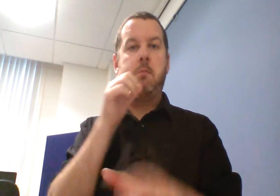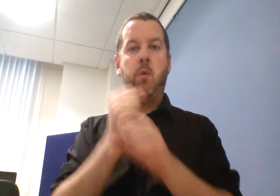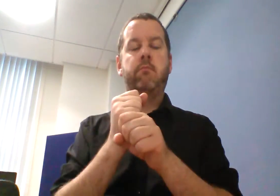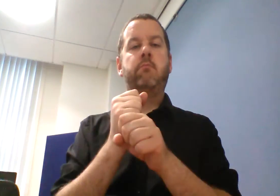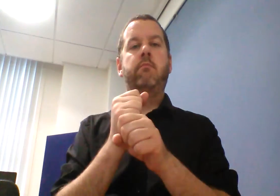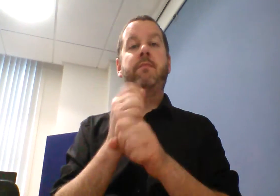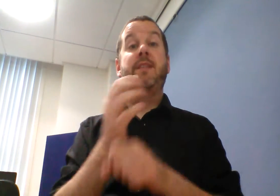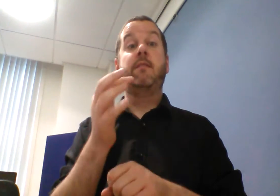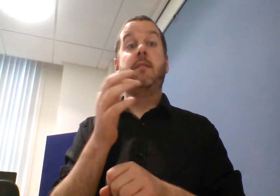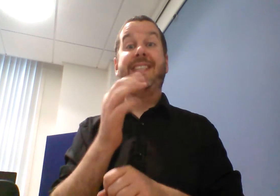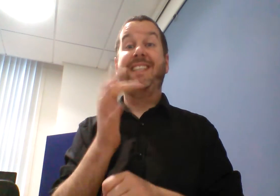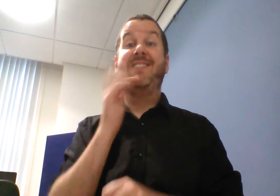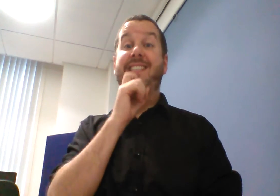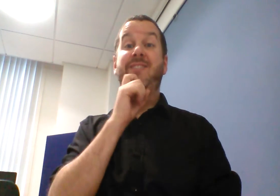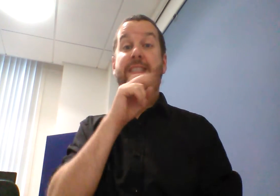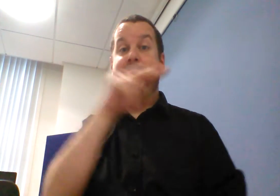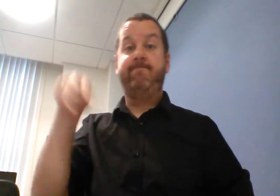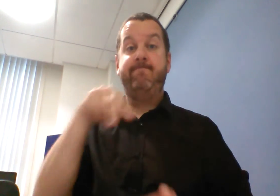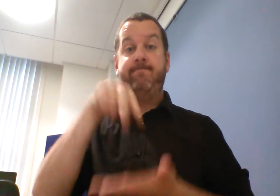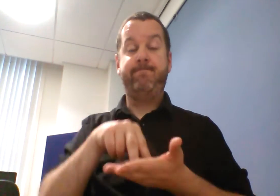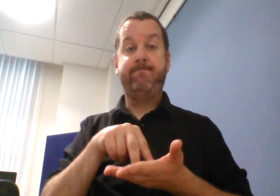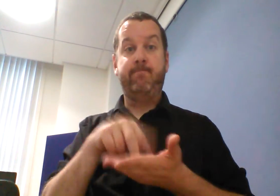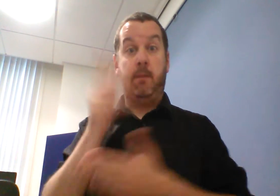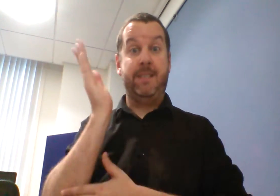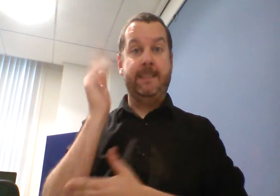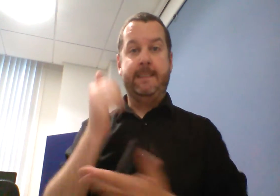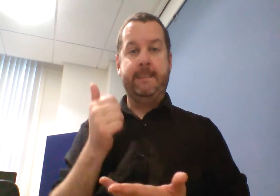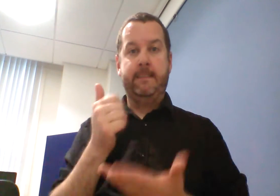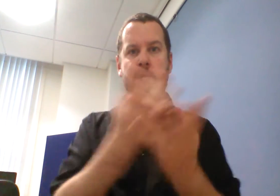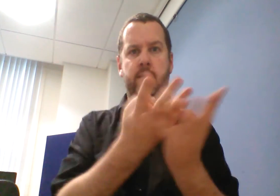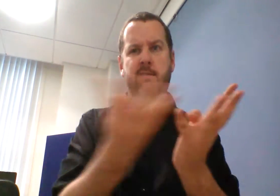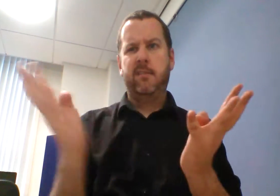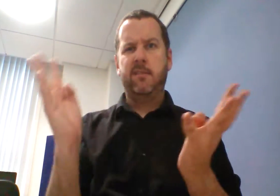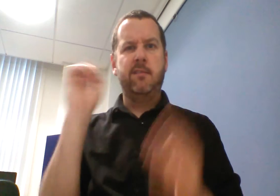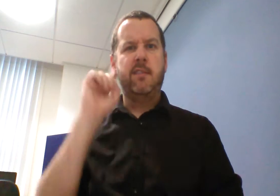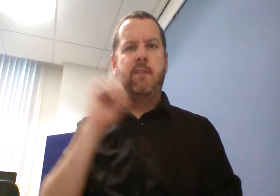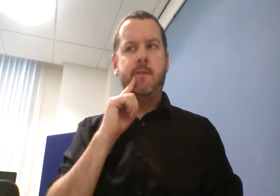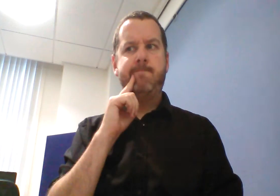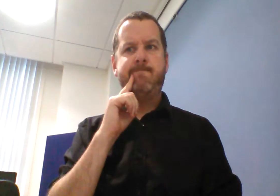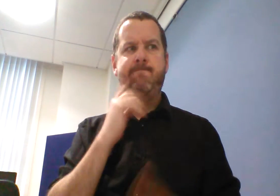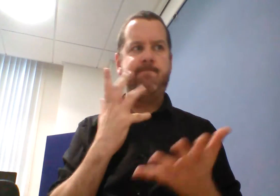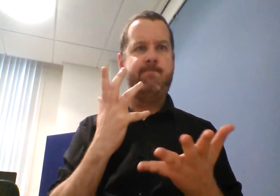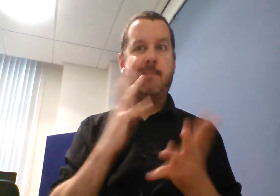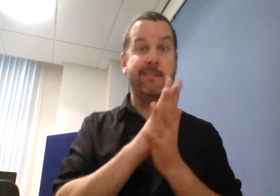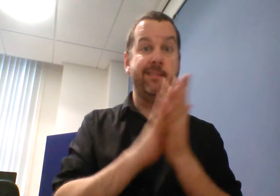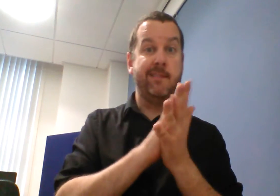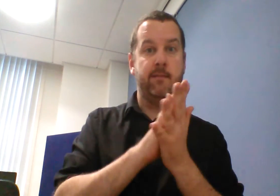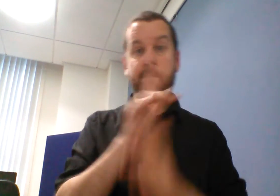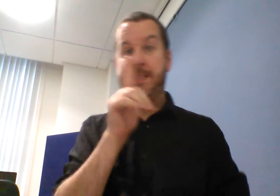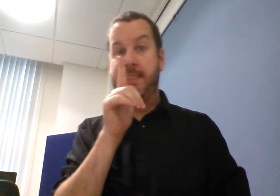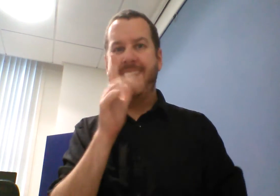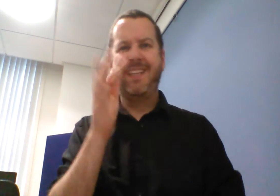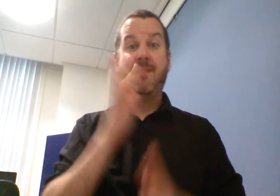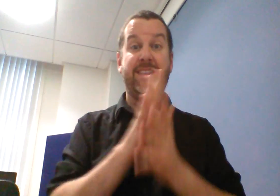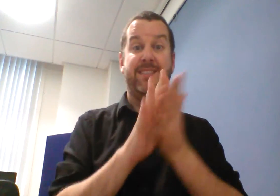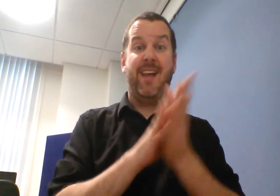when he talks about deciding whether to use sign or speech when your audience is Deaf.